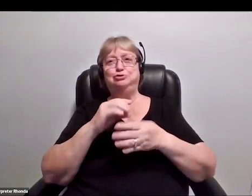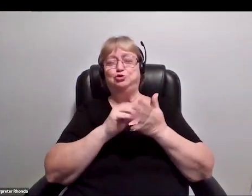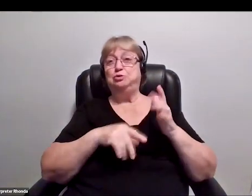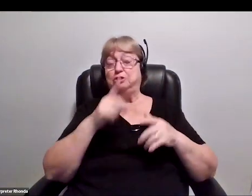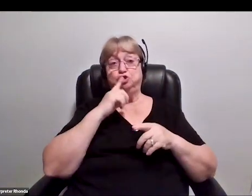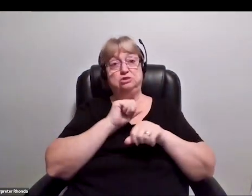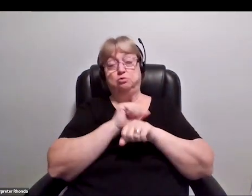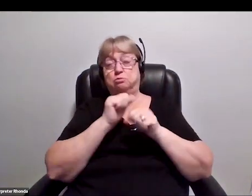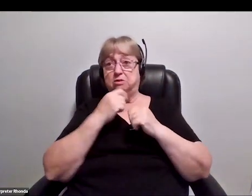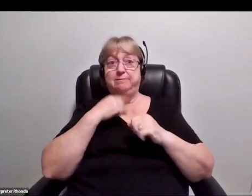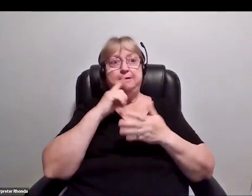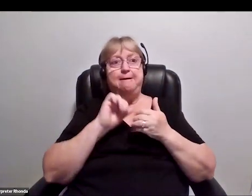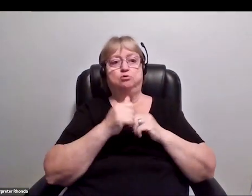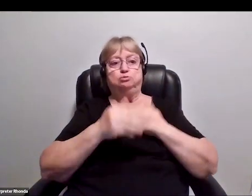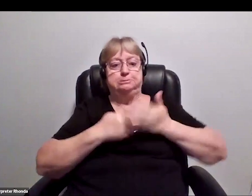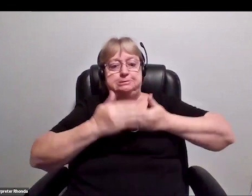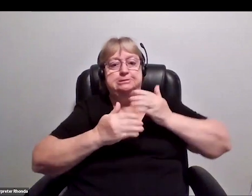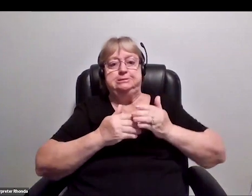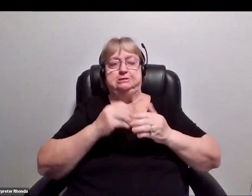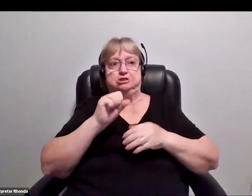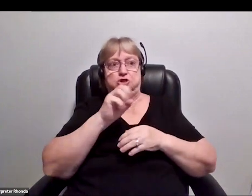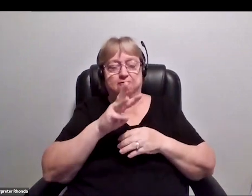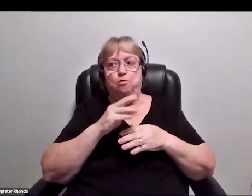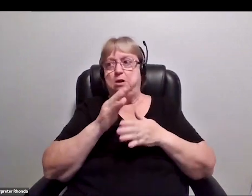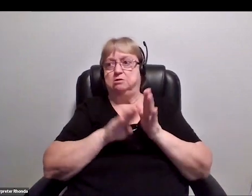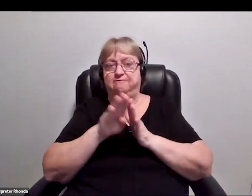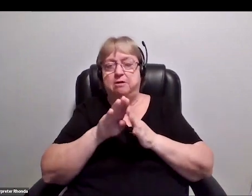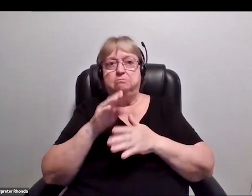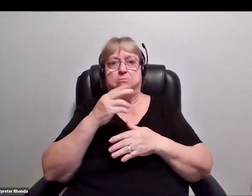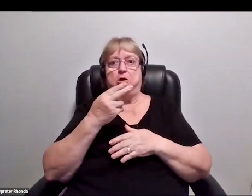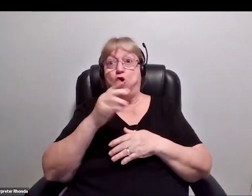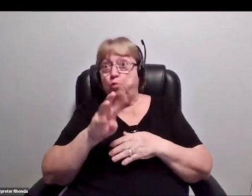and did a tremendous amount of work on software, hardware, pretty much all parts of the project.